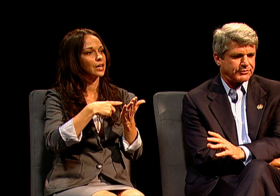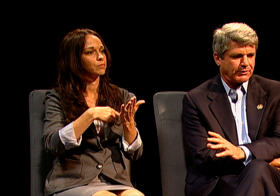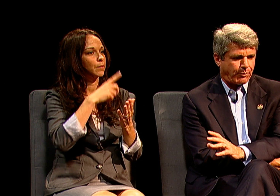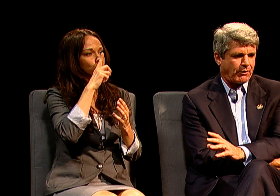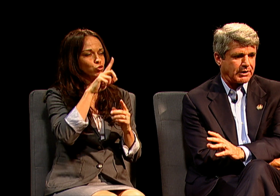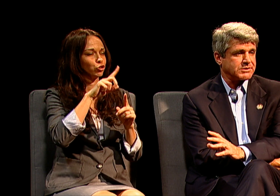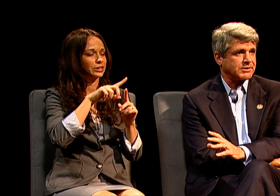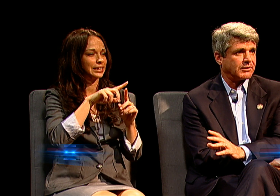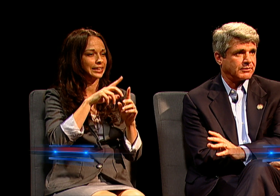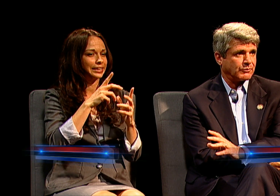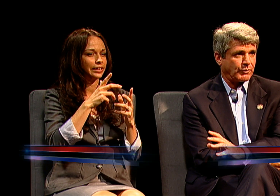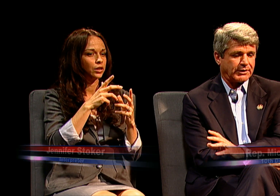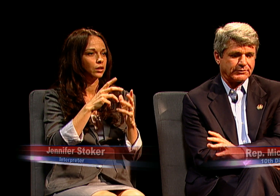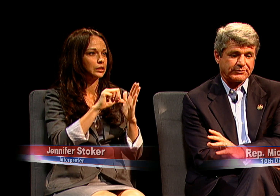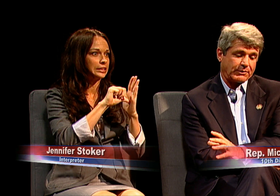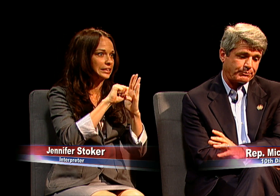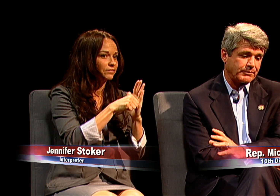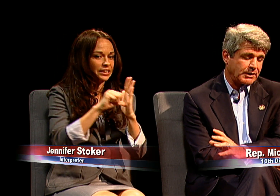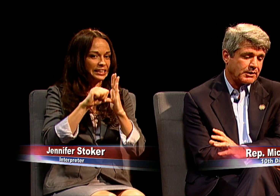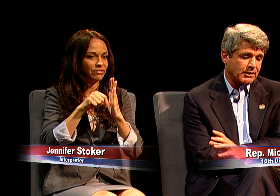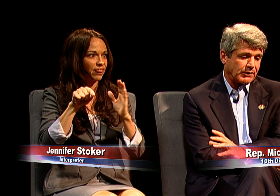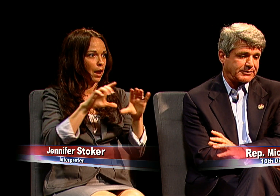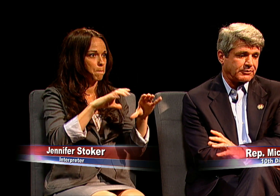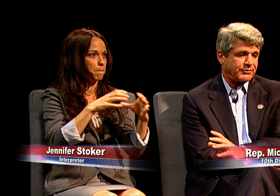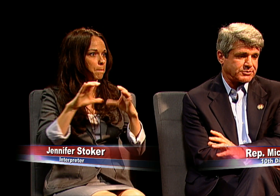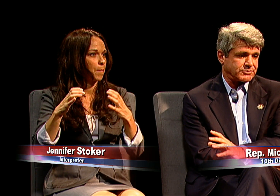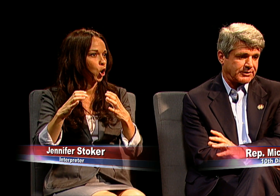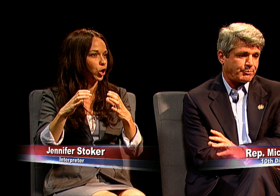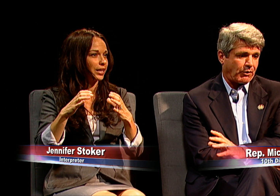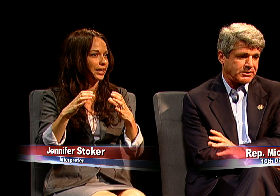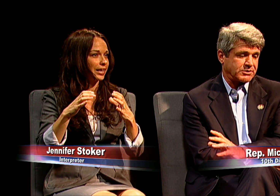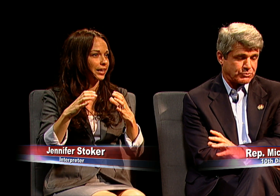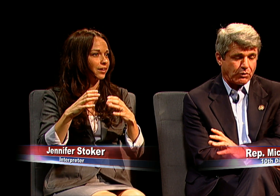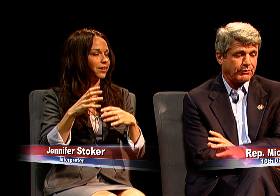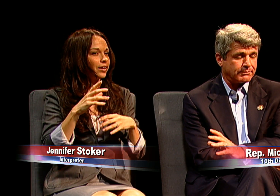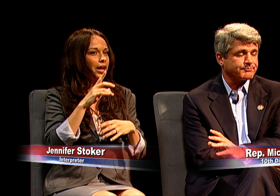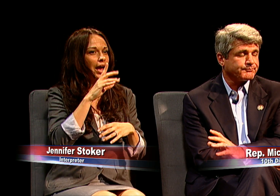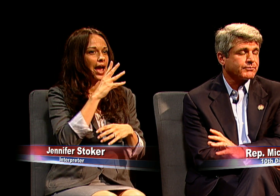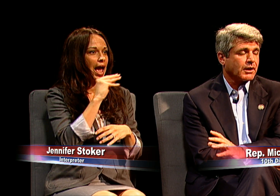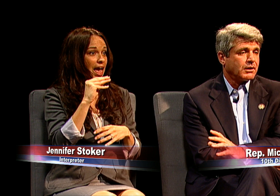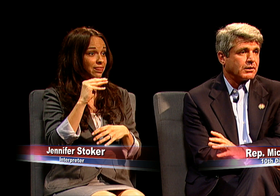ON THE PARTIES AND ELECTED OFFICIALS OF THE PARTIES THAT CONTROL THEM.